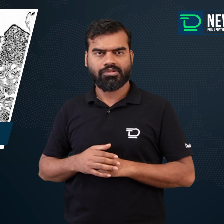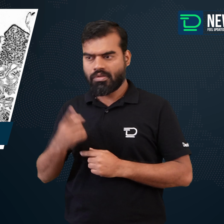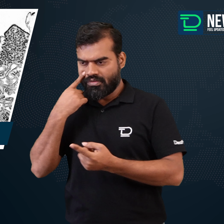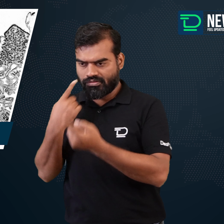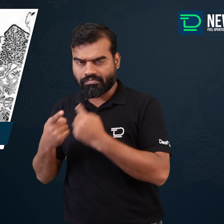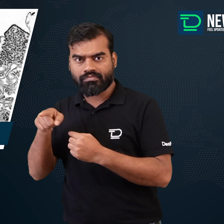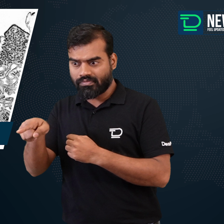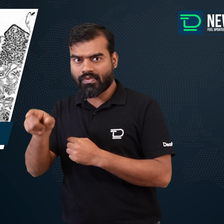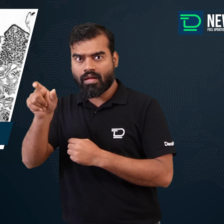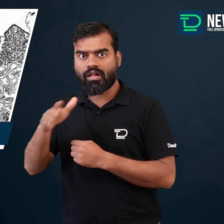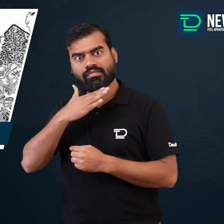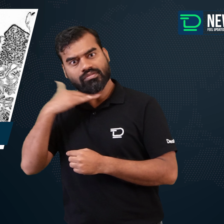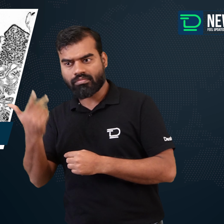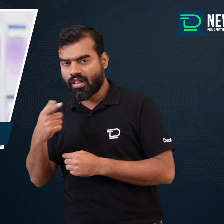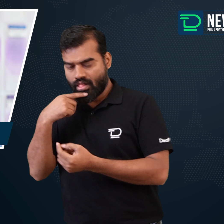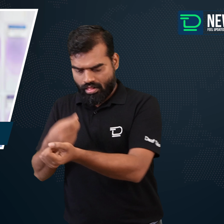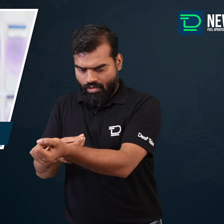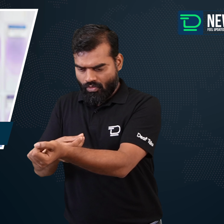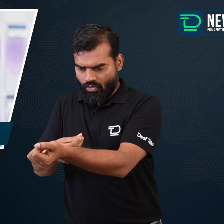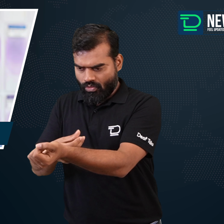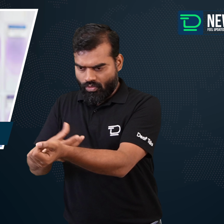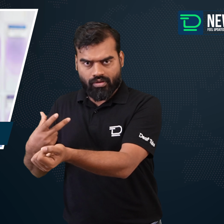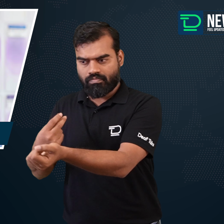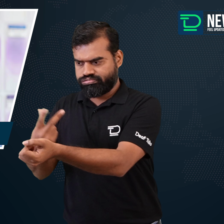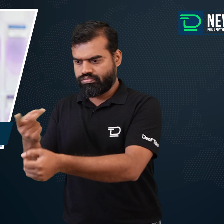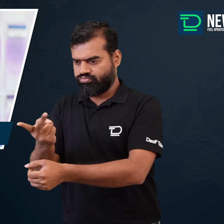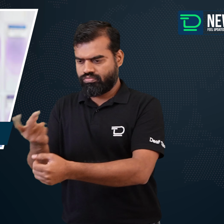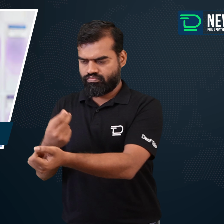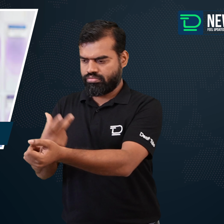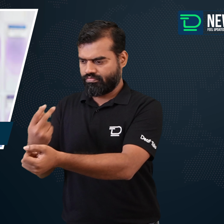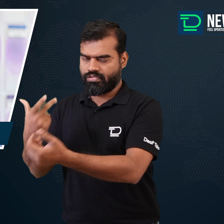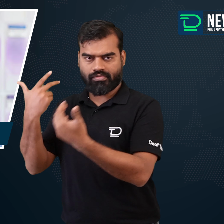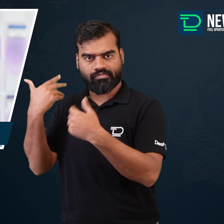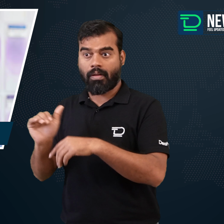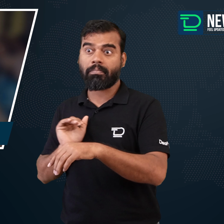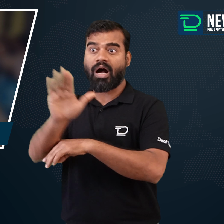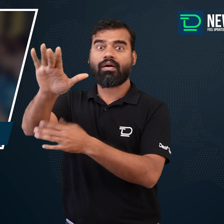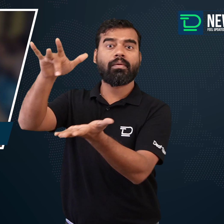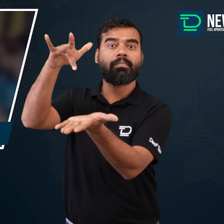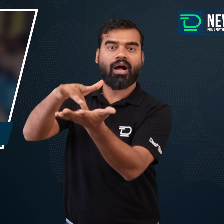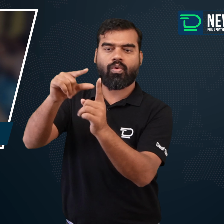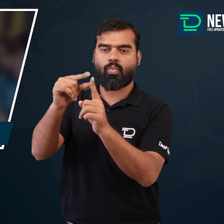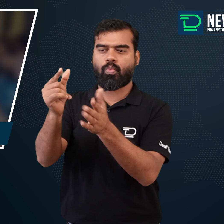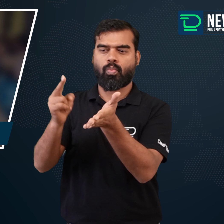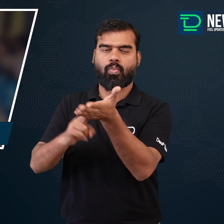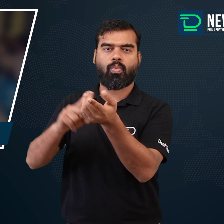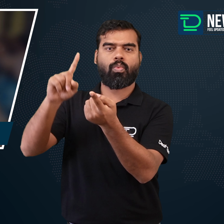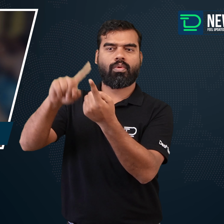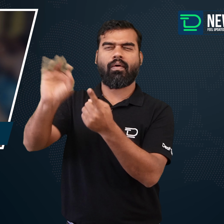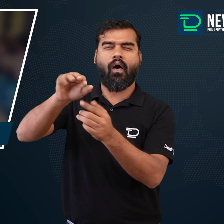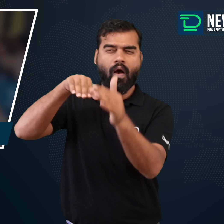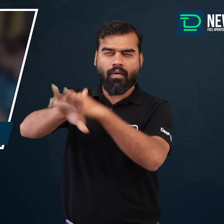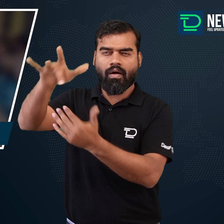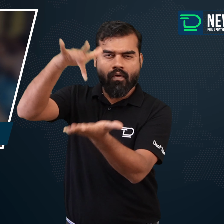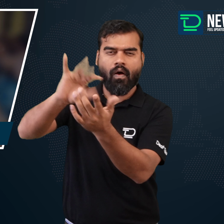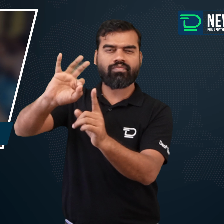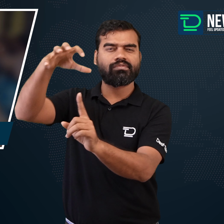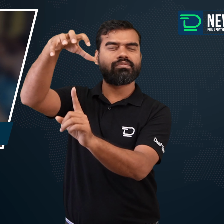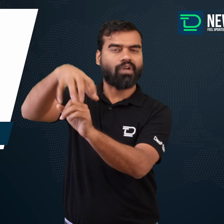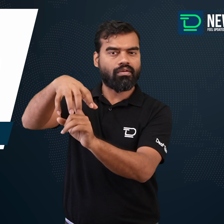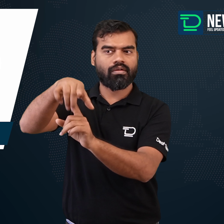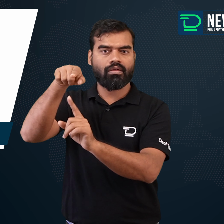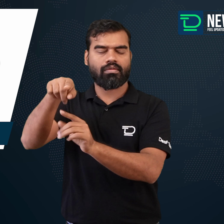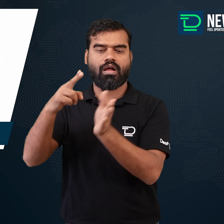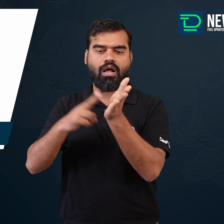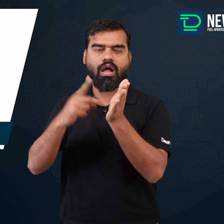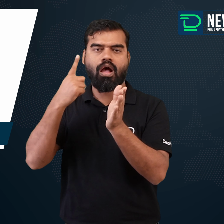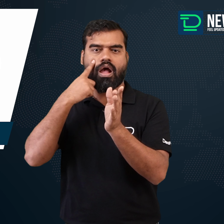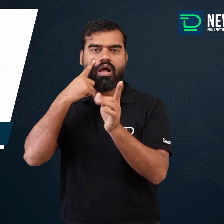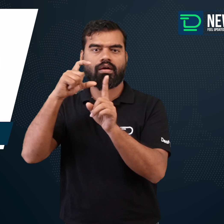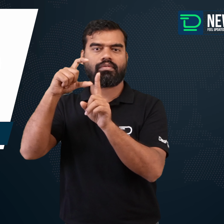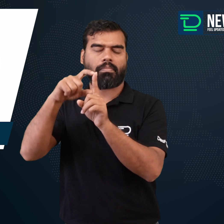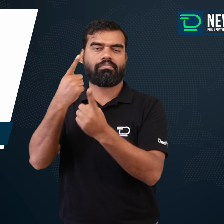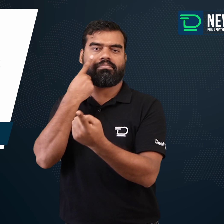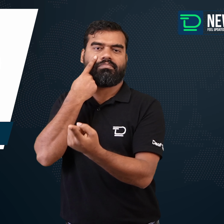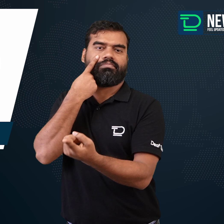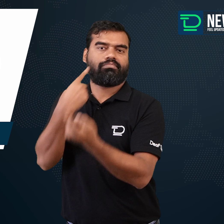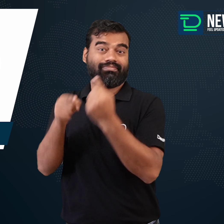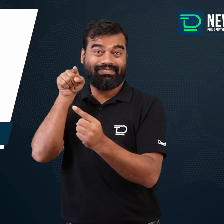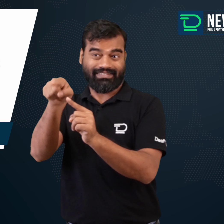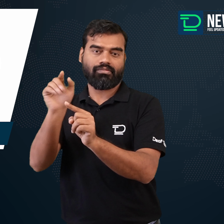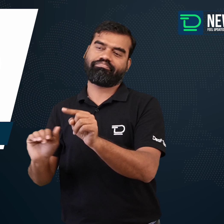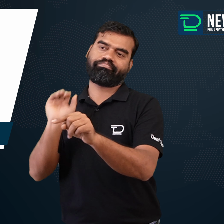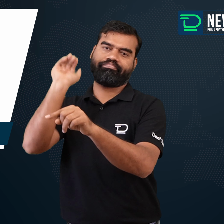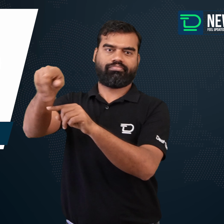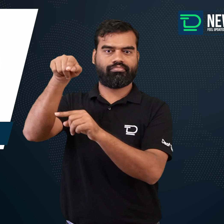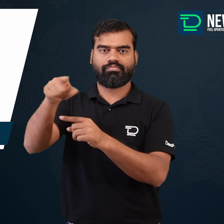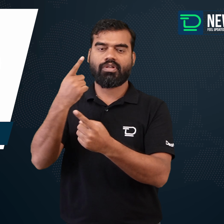Their blood samples were collected and sent to the National Institute of Infectious Diseases, Pune for testing.